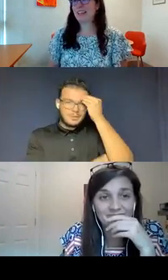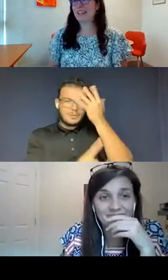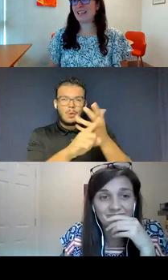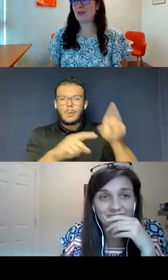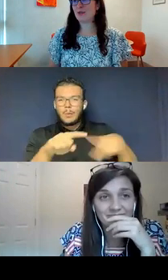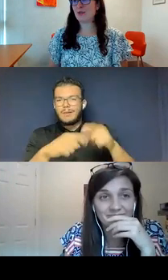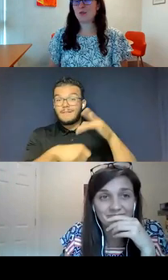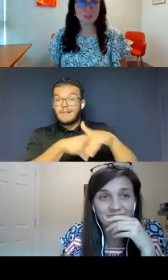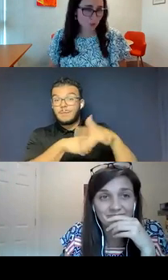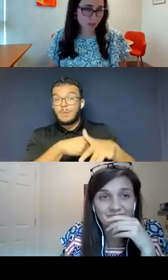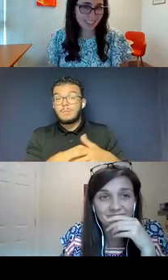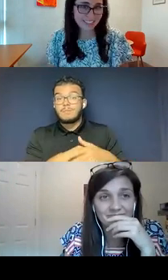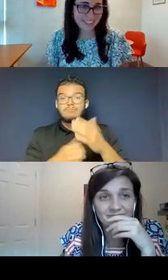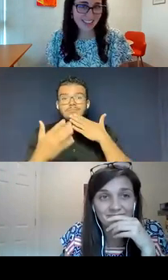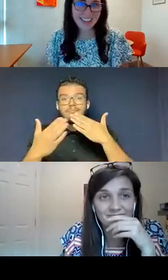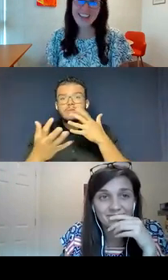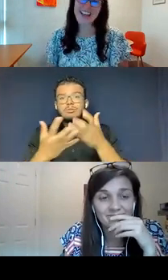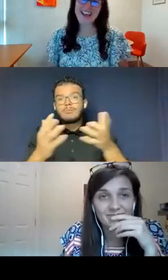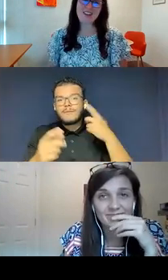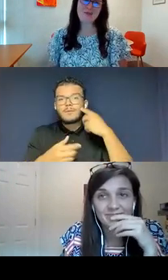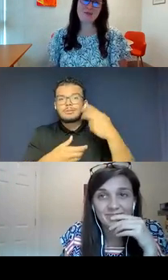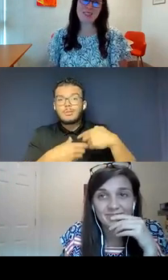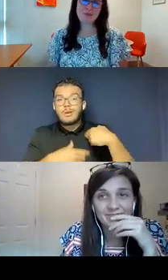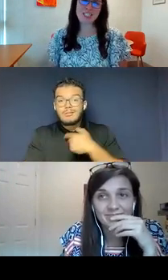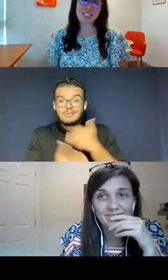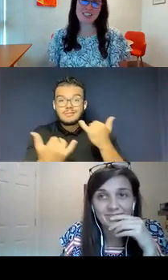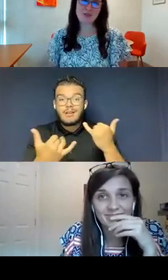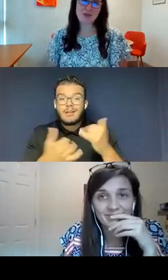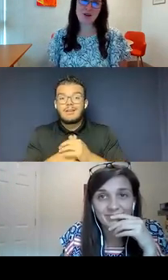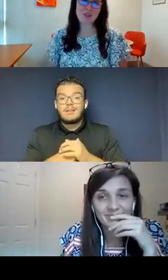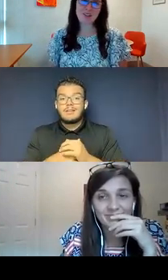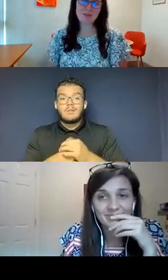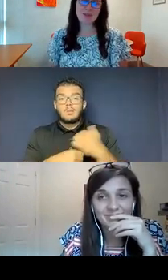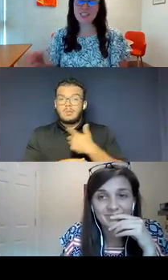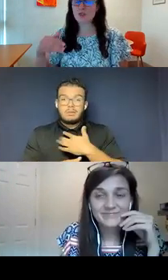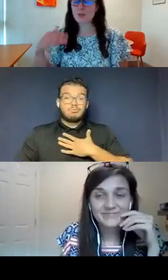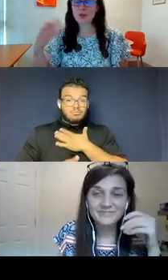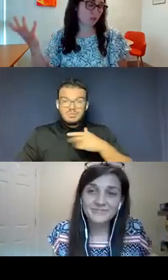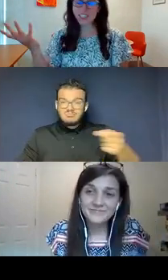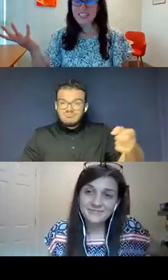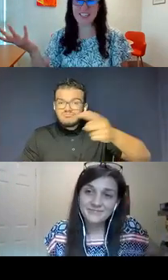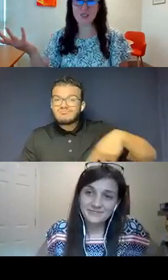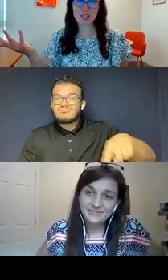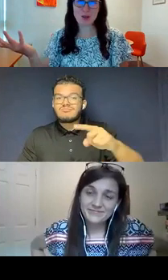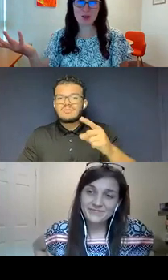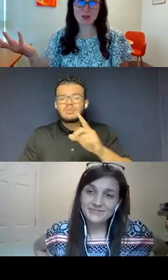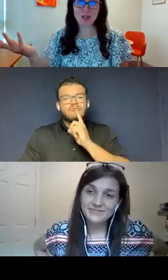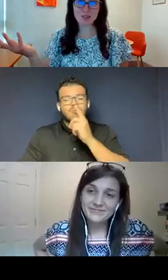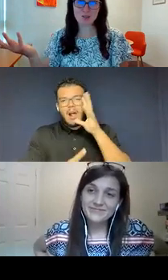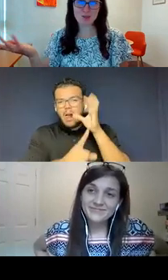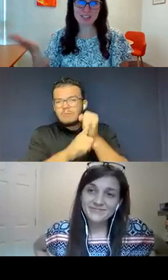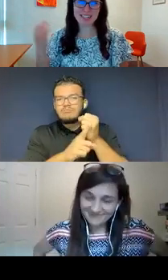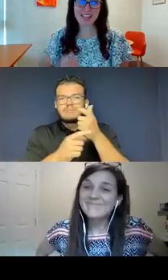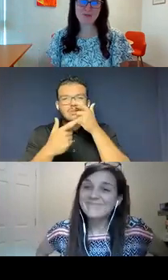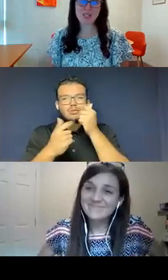But thank you so much for joining us today. We really appreciate you all being super interested in learning about your progress reporting.